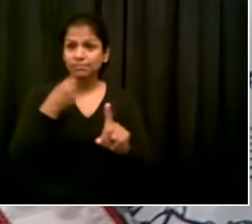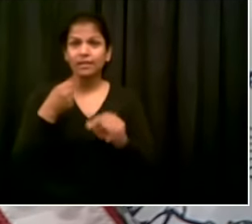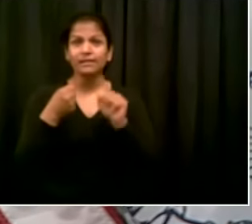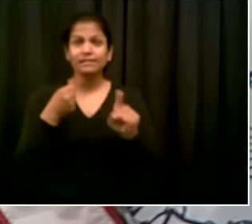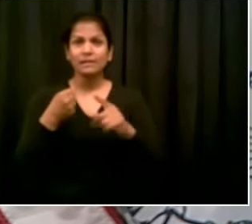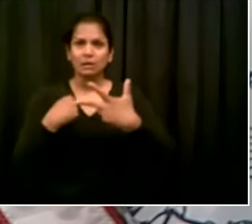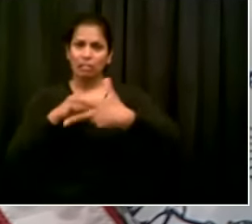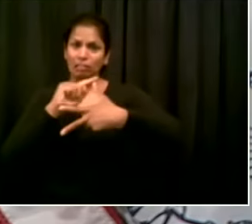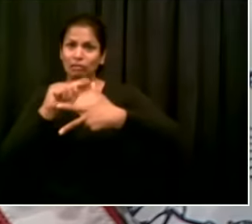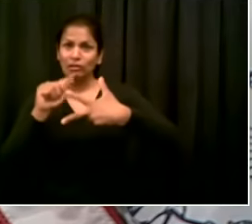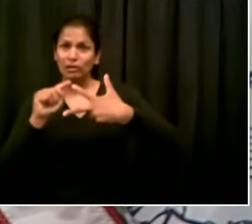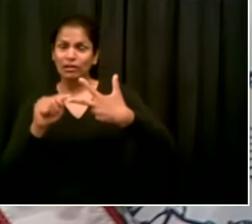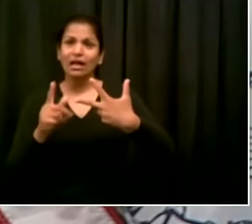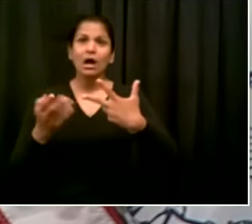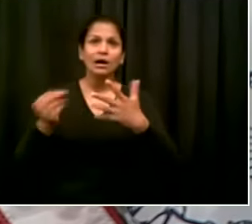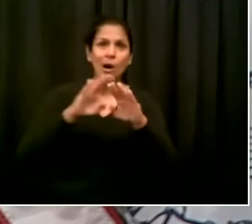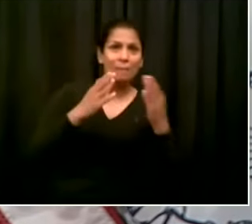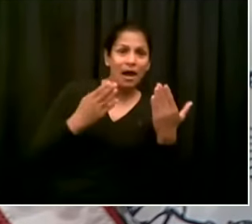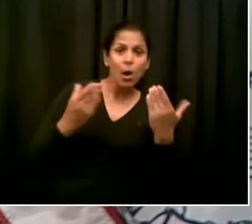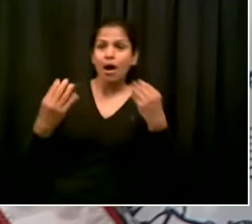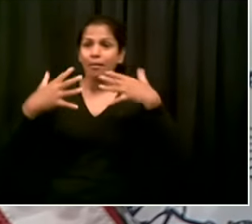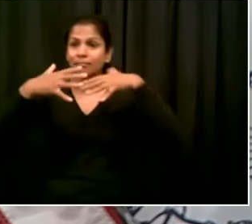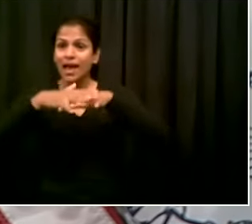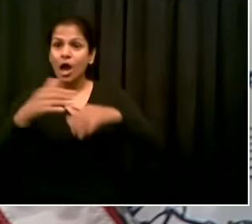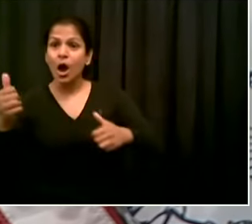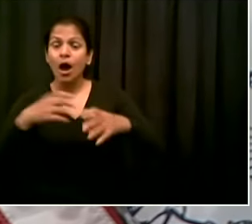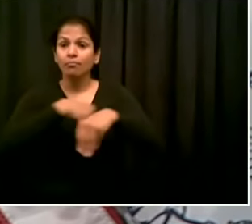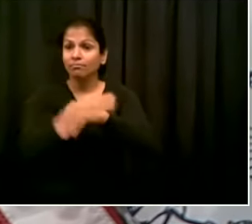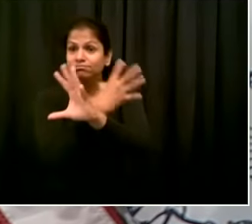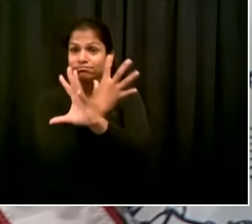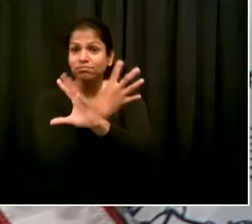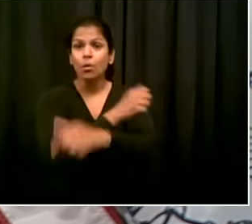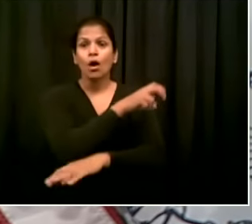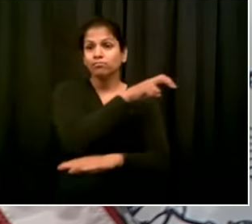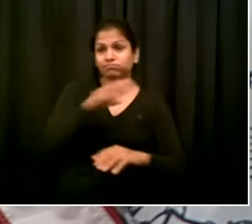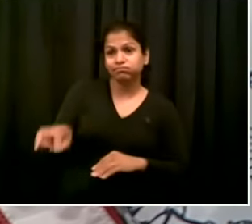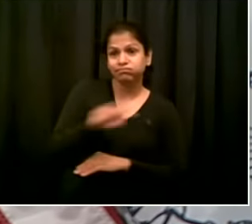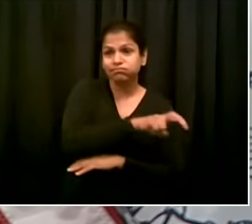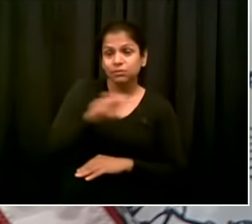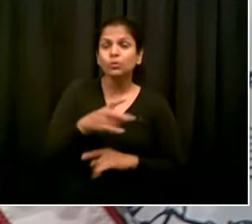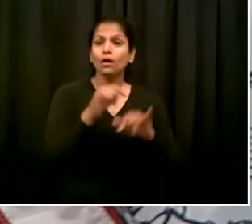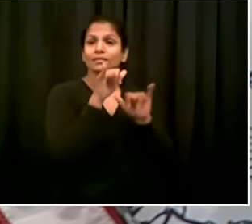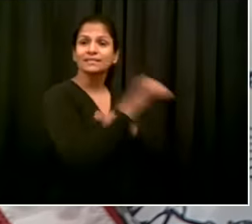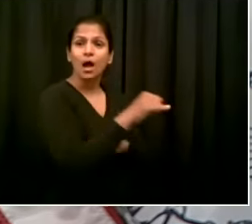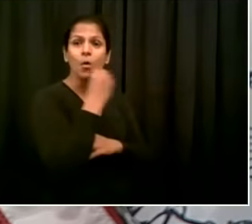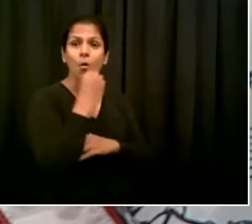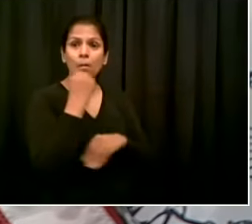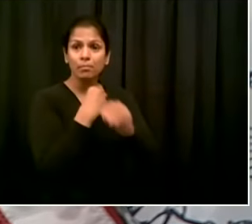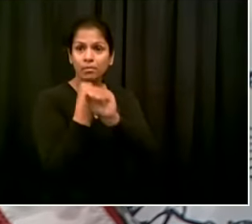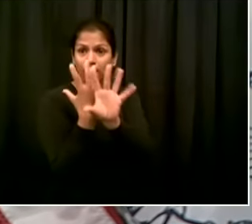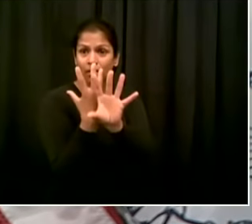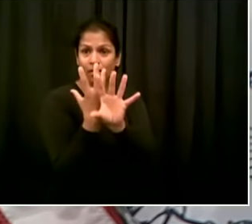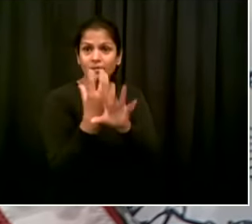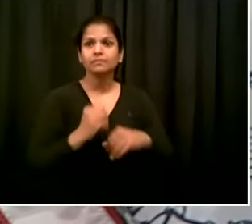THURSDAY , OC TOR BE1, WE ARE MOVING FORWARD WITH